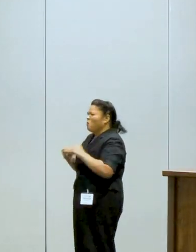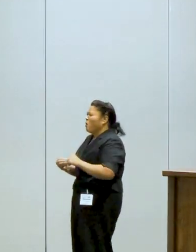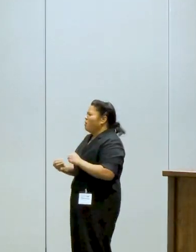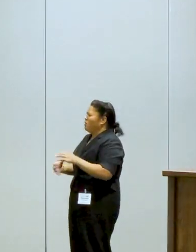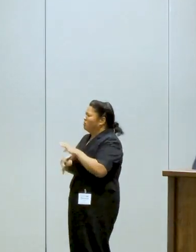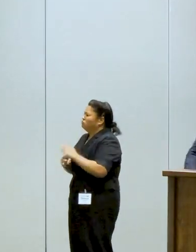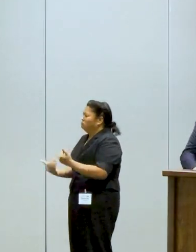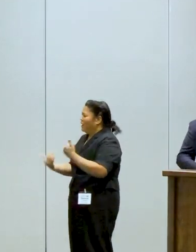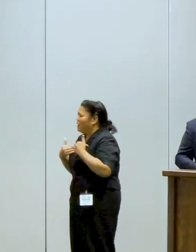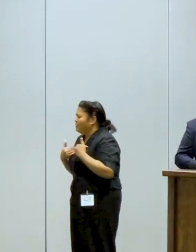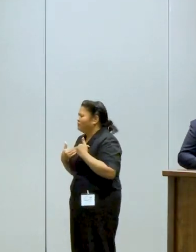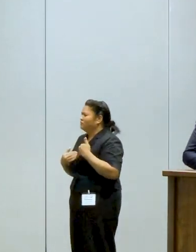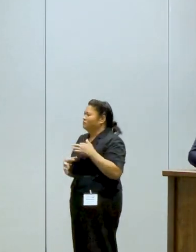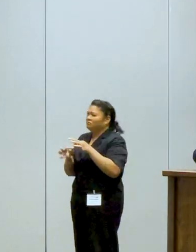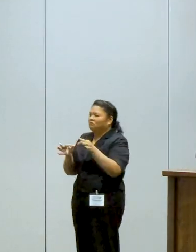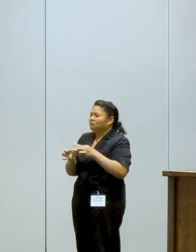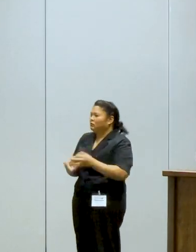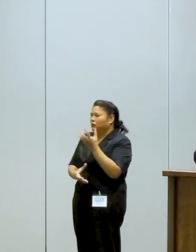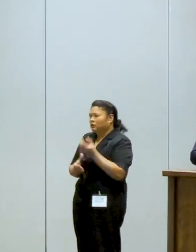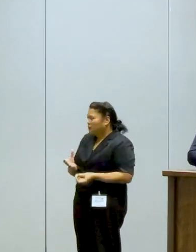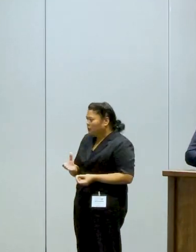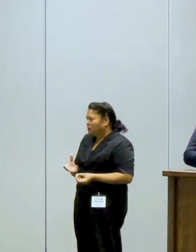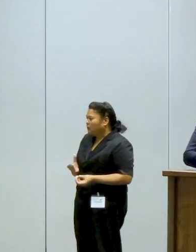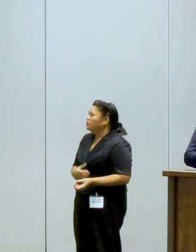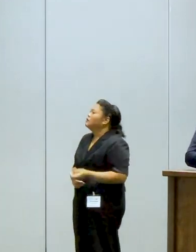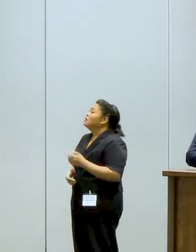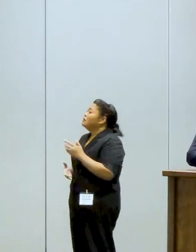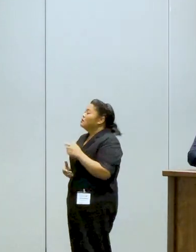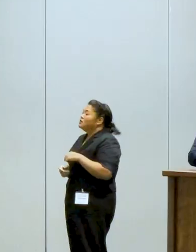systems lack built in sign language interpretation or